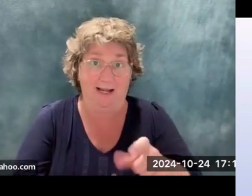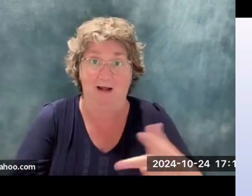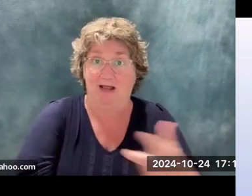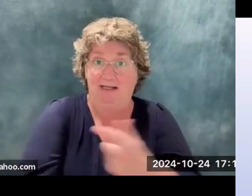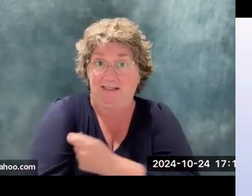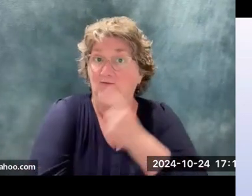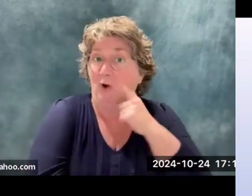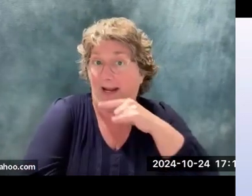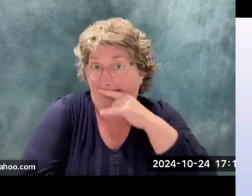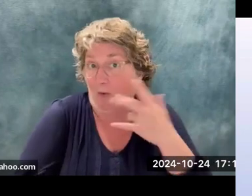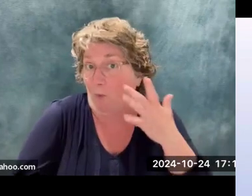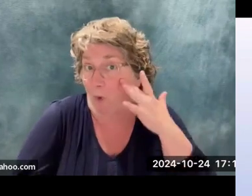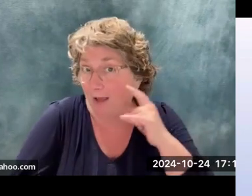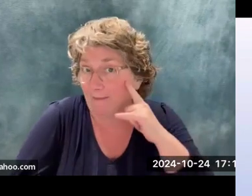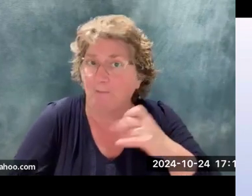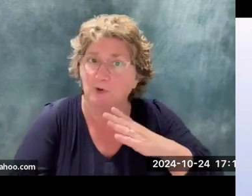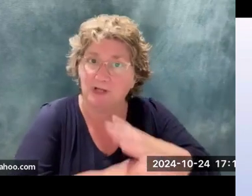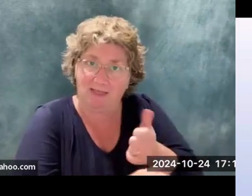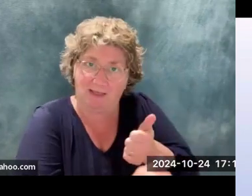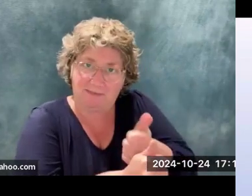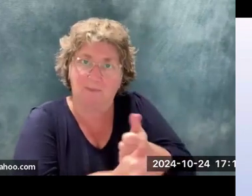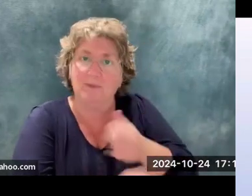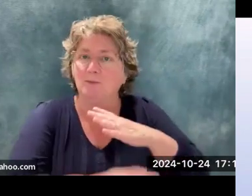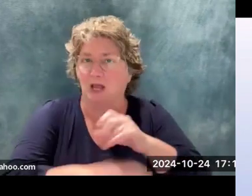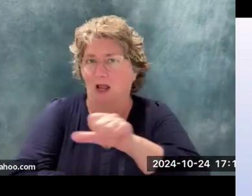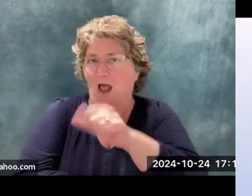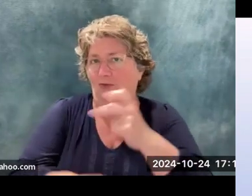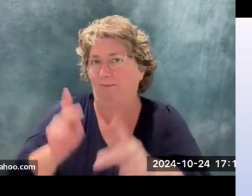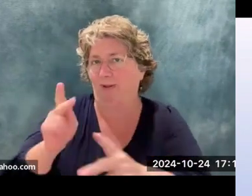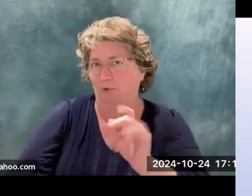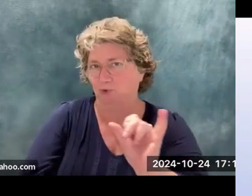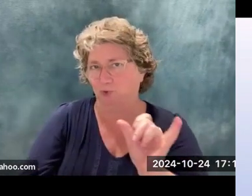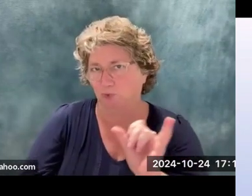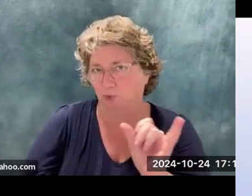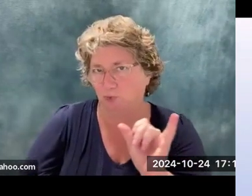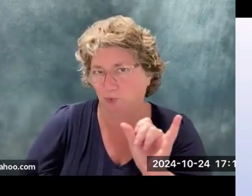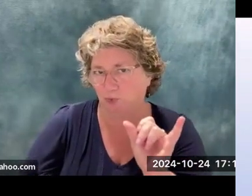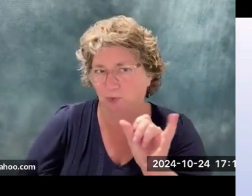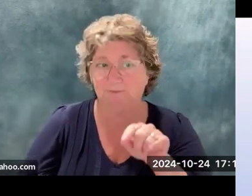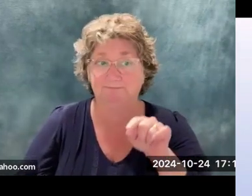So now that we have vaccines, this was a major achievement from operation Warp Speed,